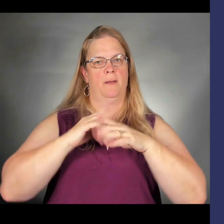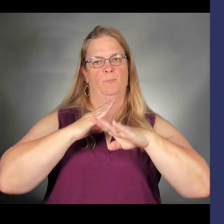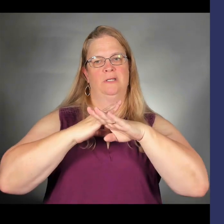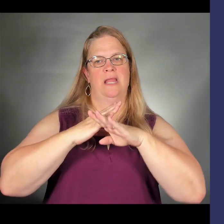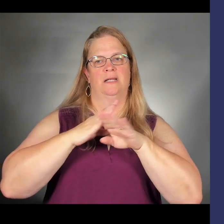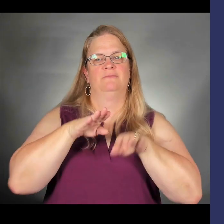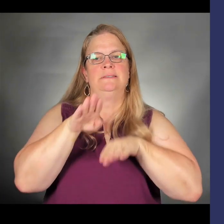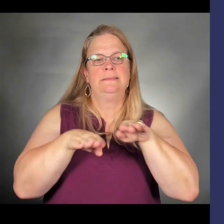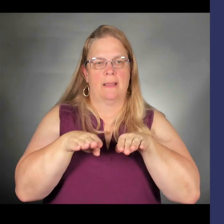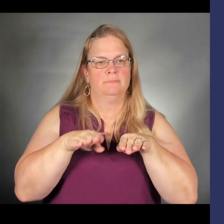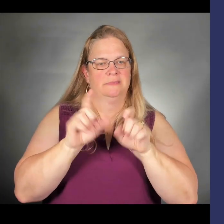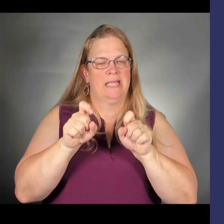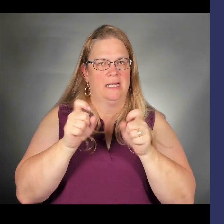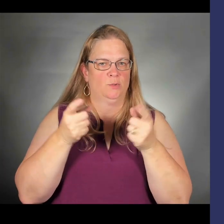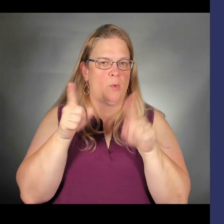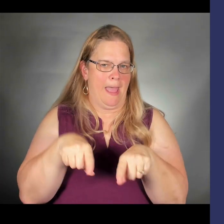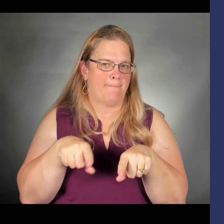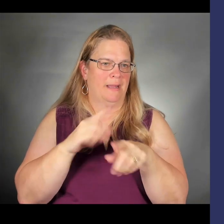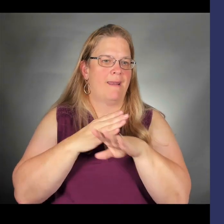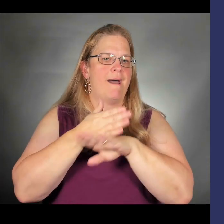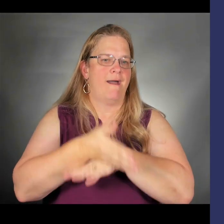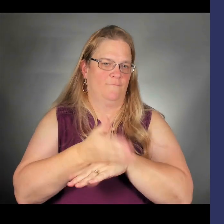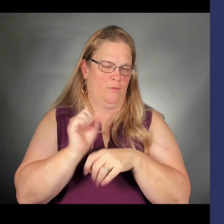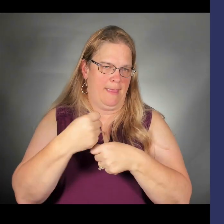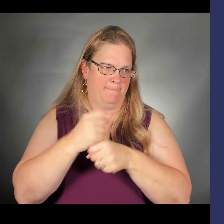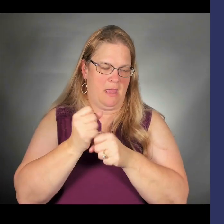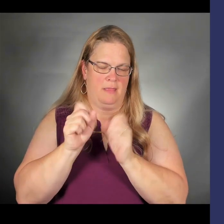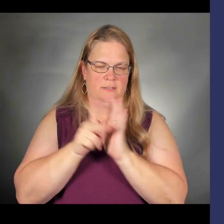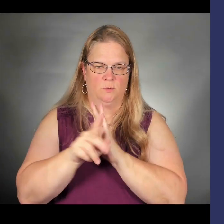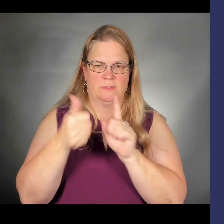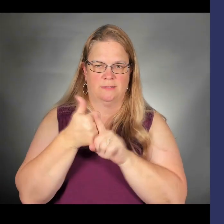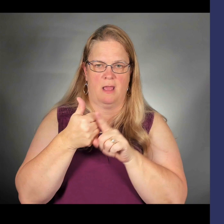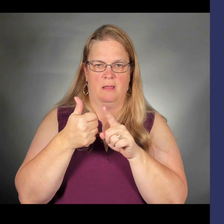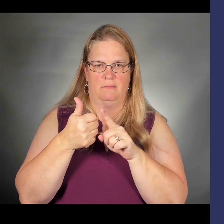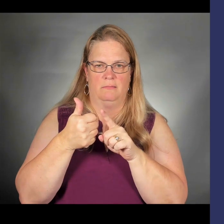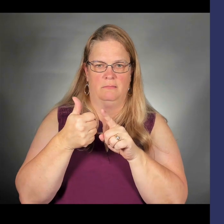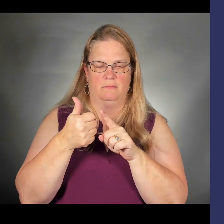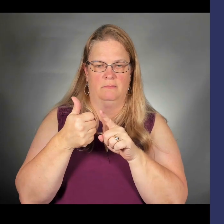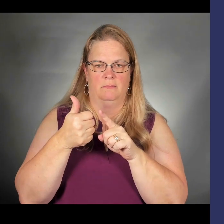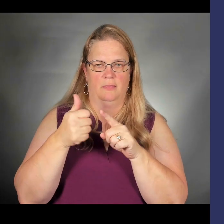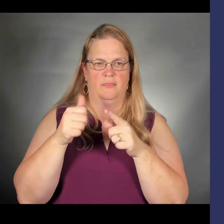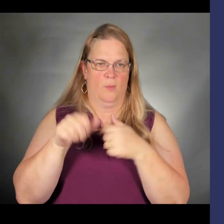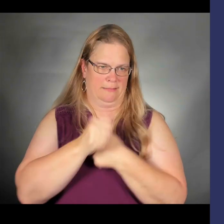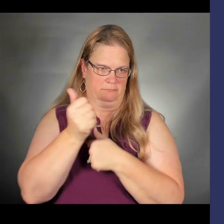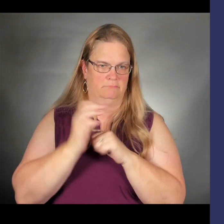we have different types of protective steps that come in play post screening,